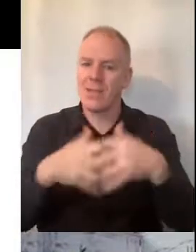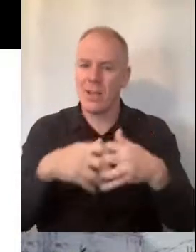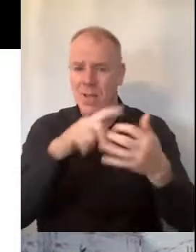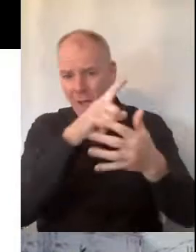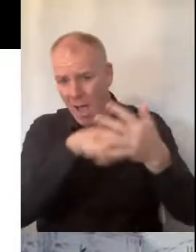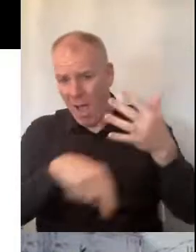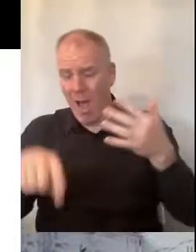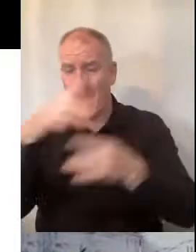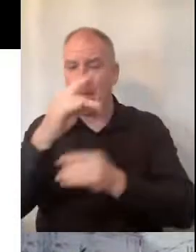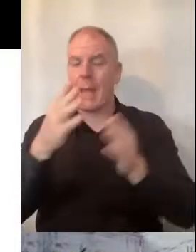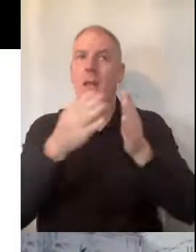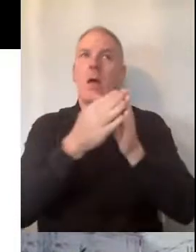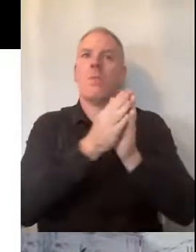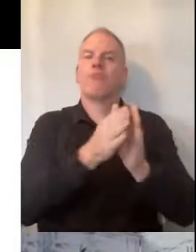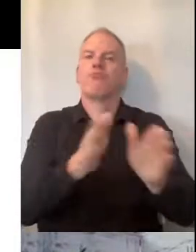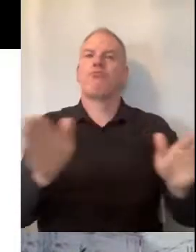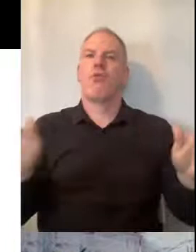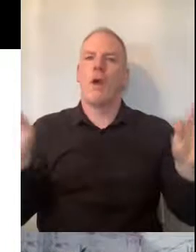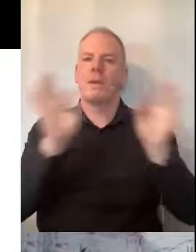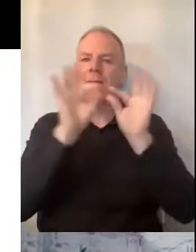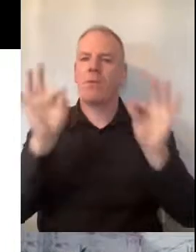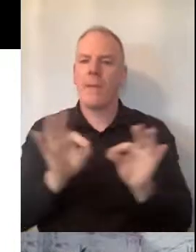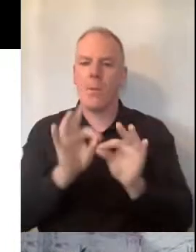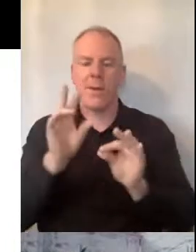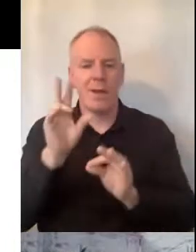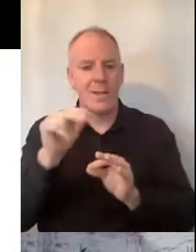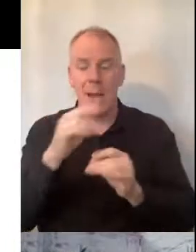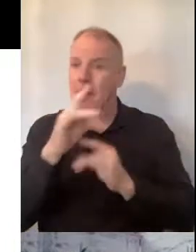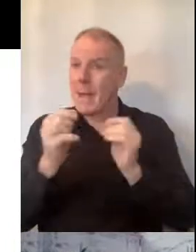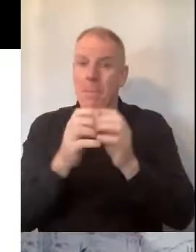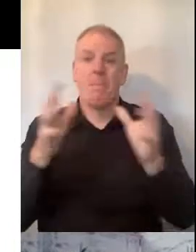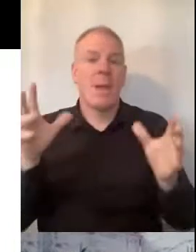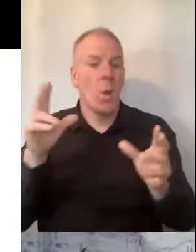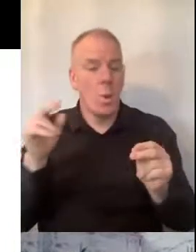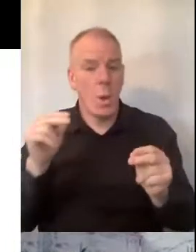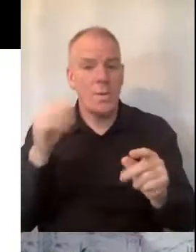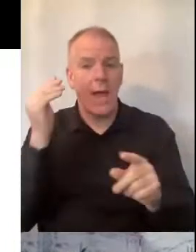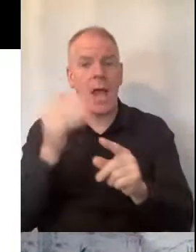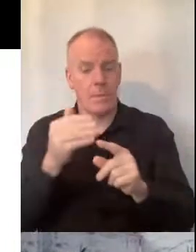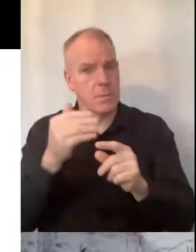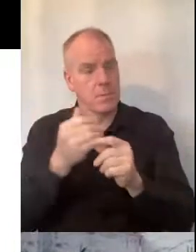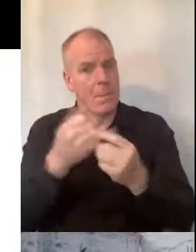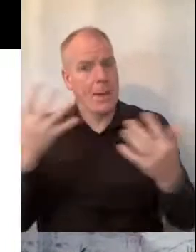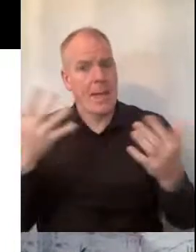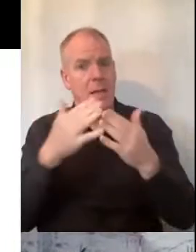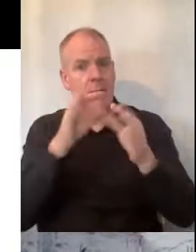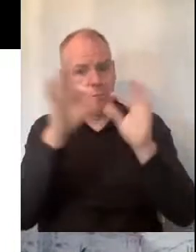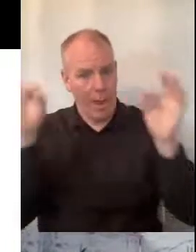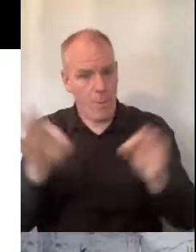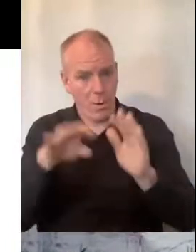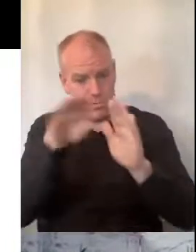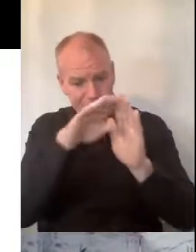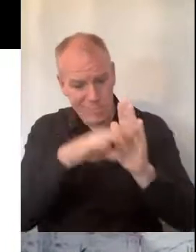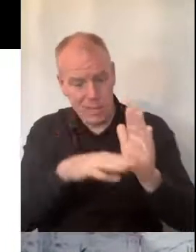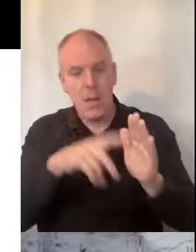framework and it's not to make the framework even bigger than it already is because it's quite significant, but it's actually took to really